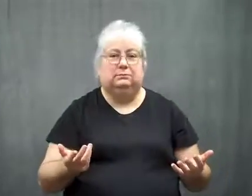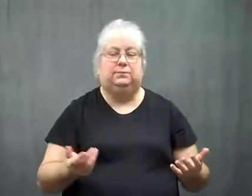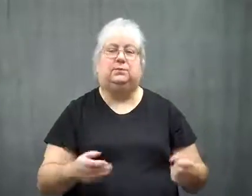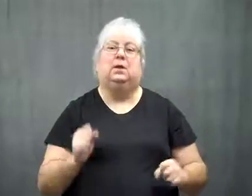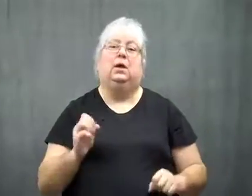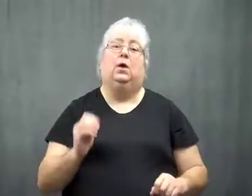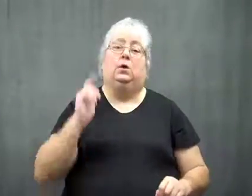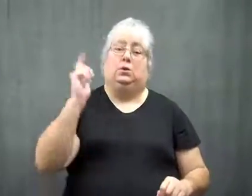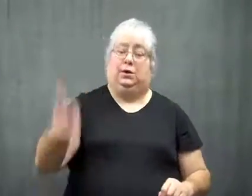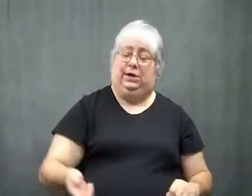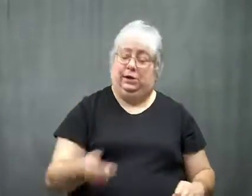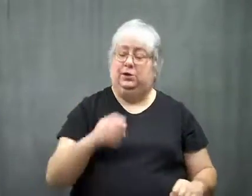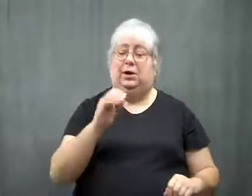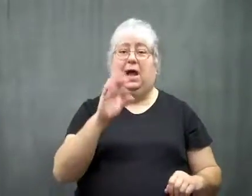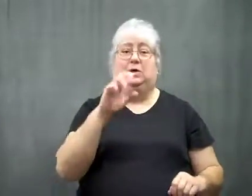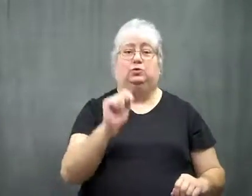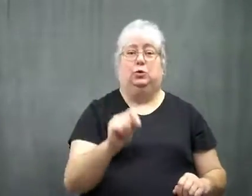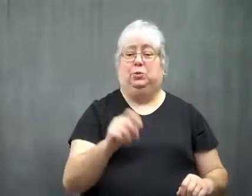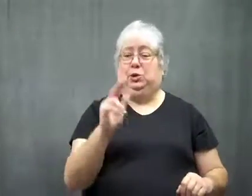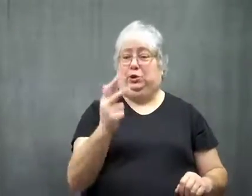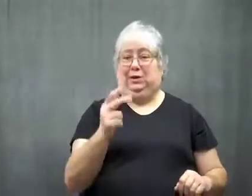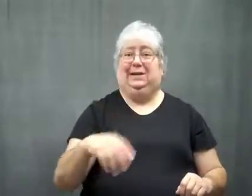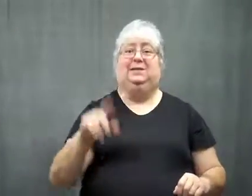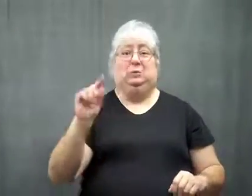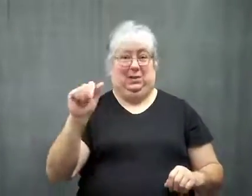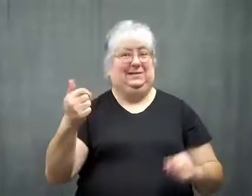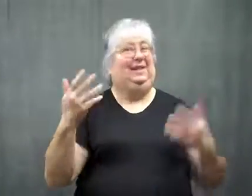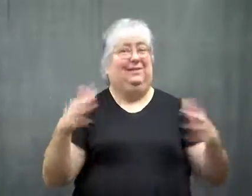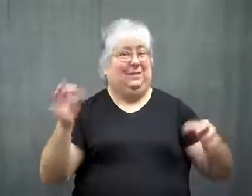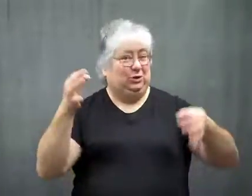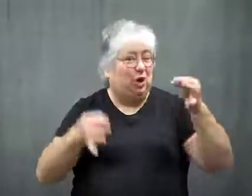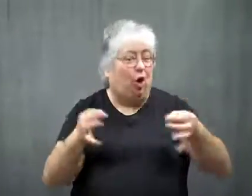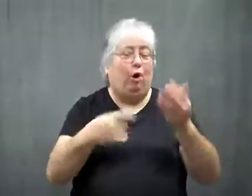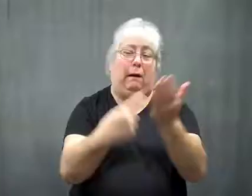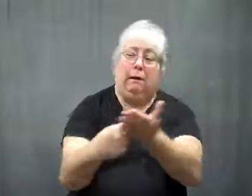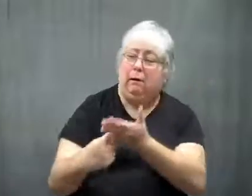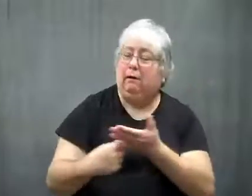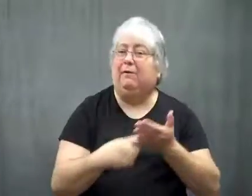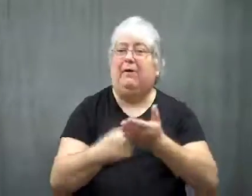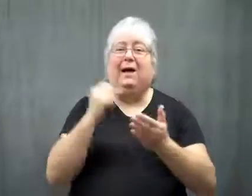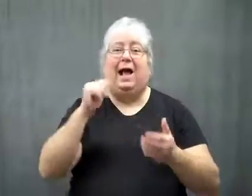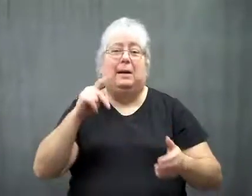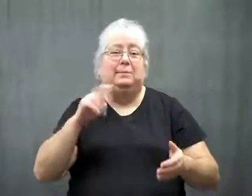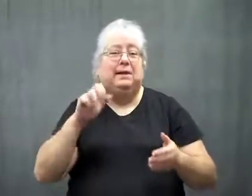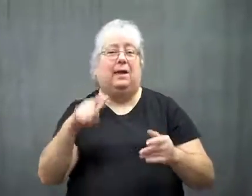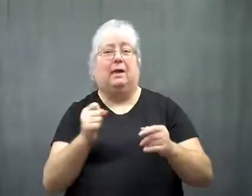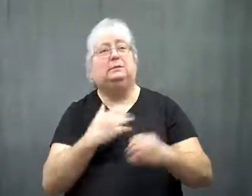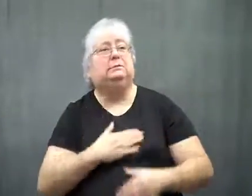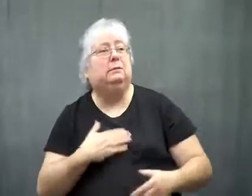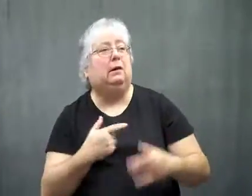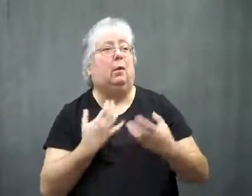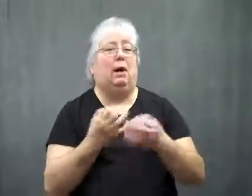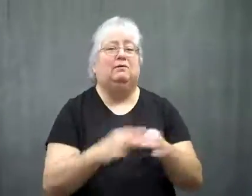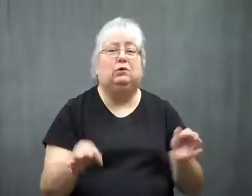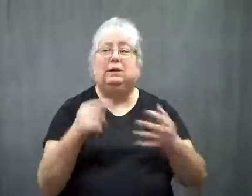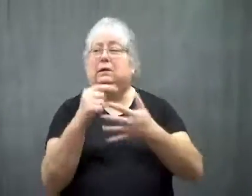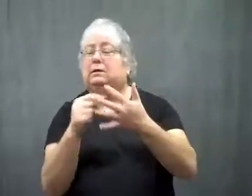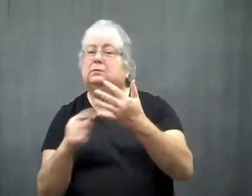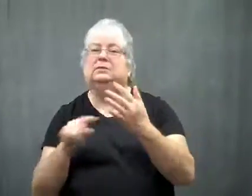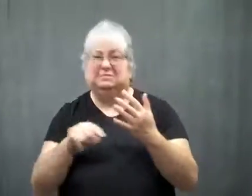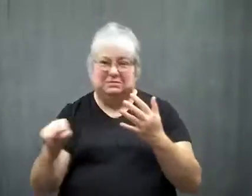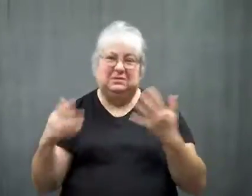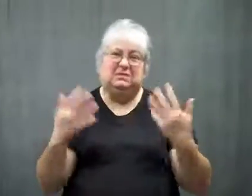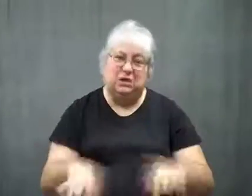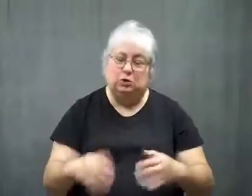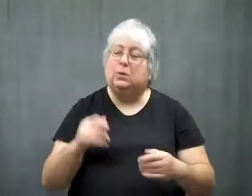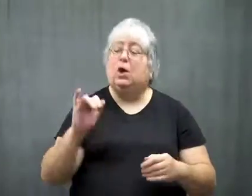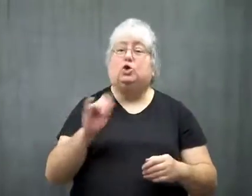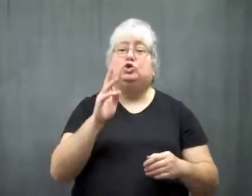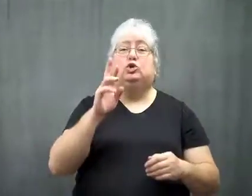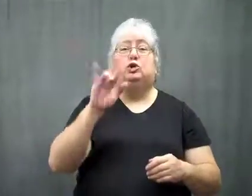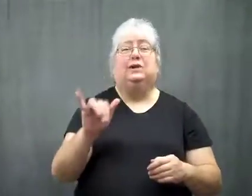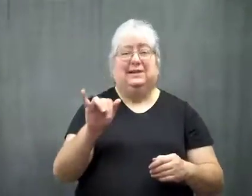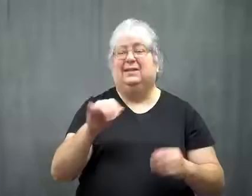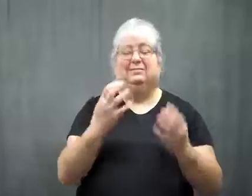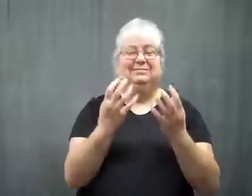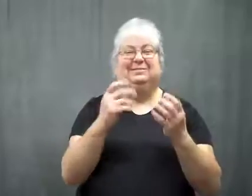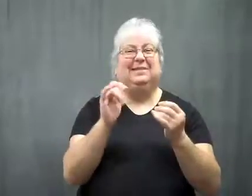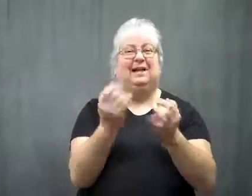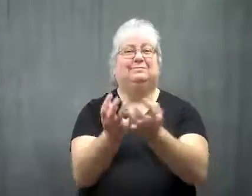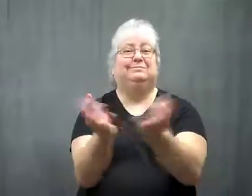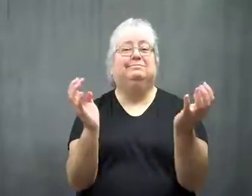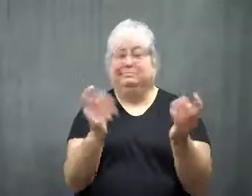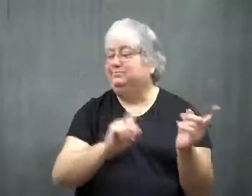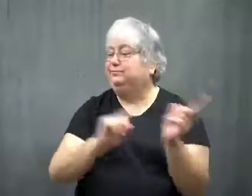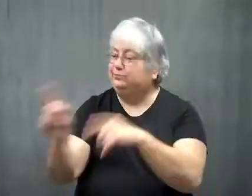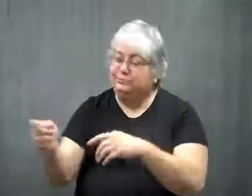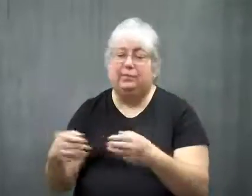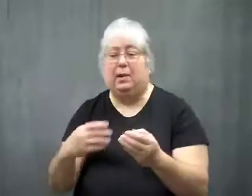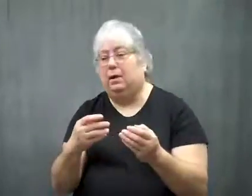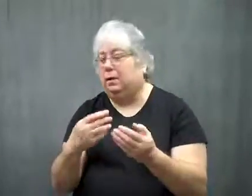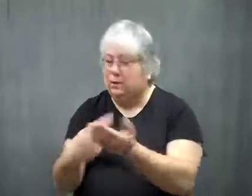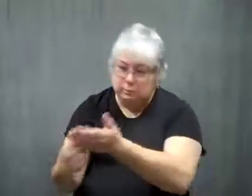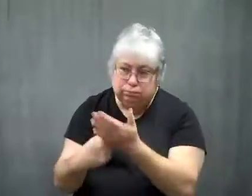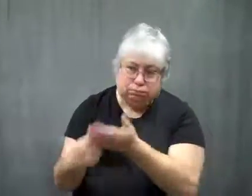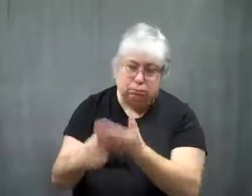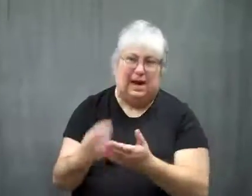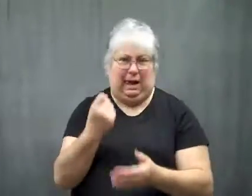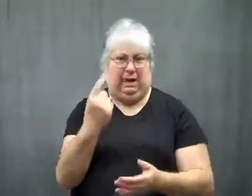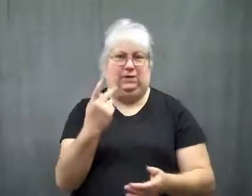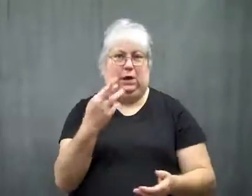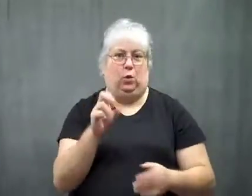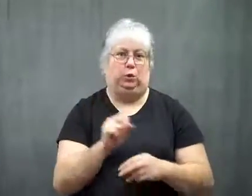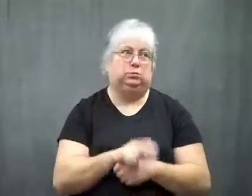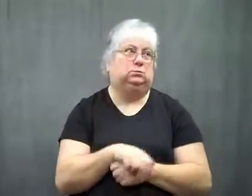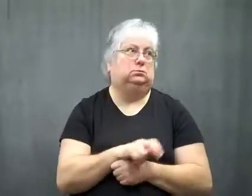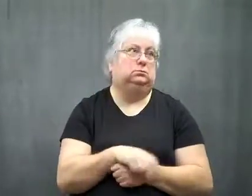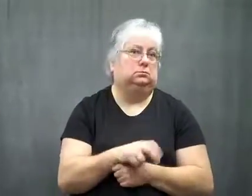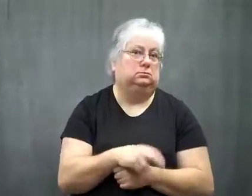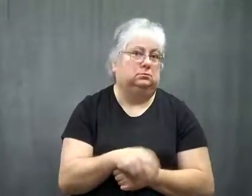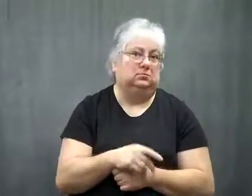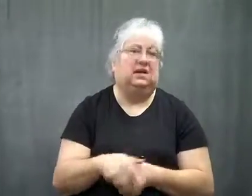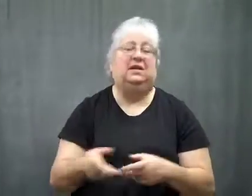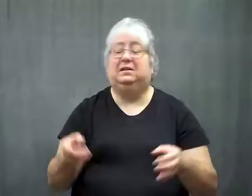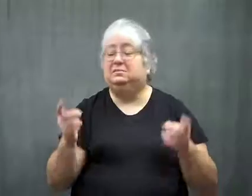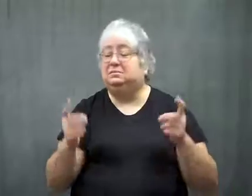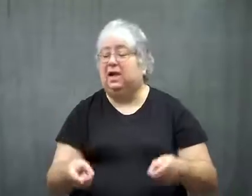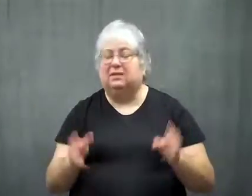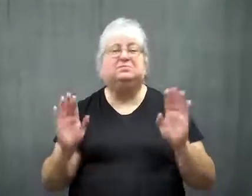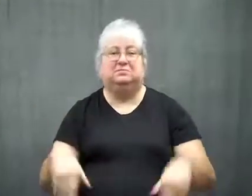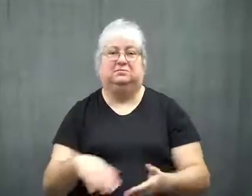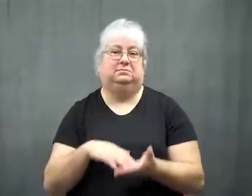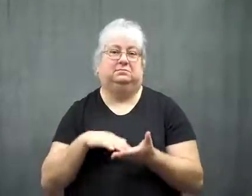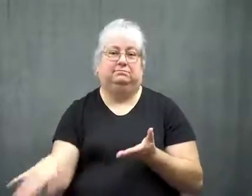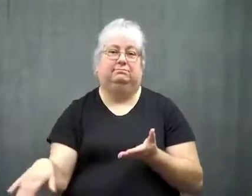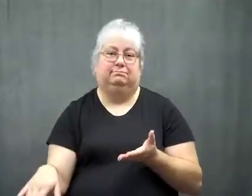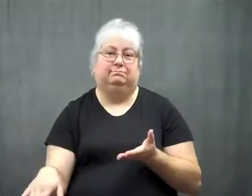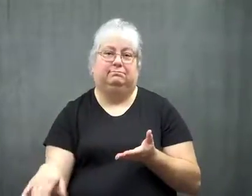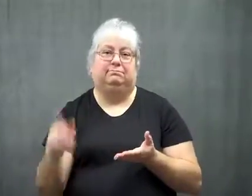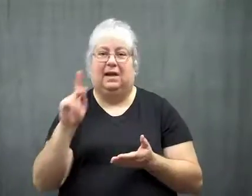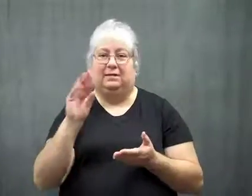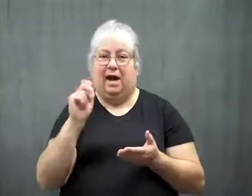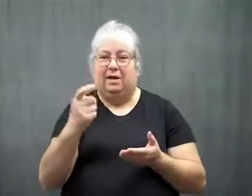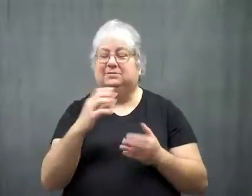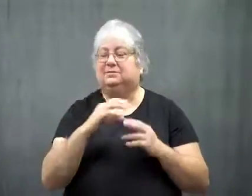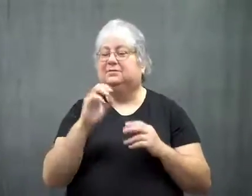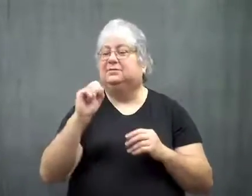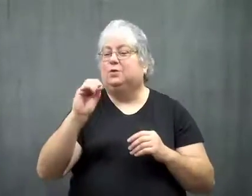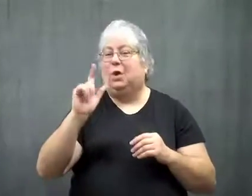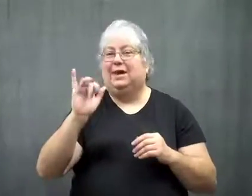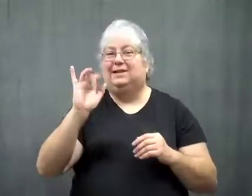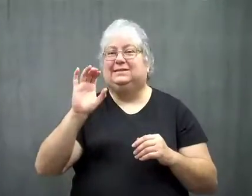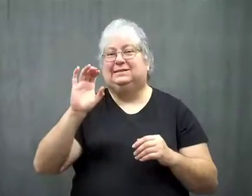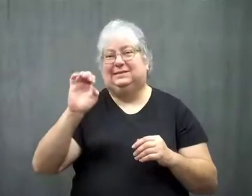After the trial, the jury deliberated for 11 hours. It was a long wait.